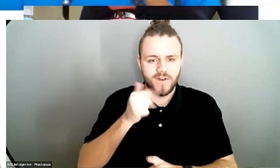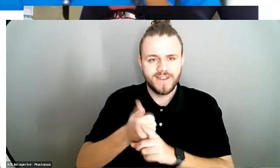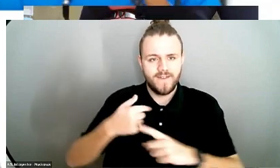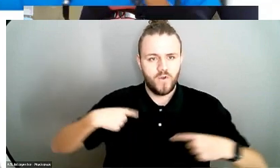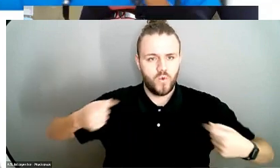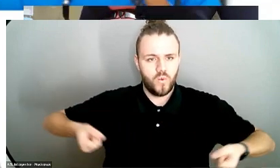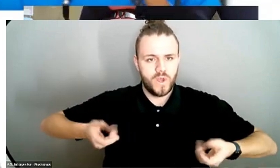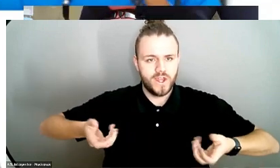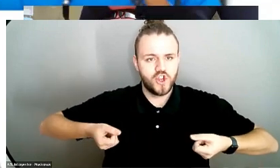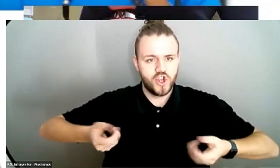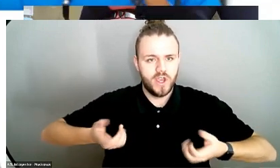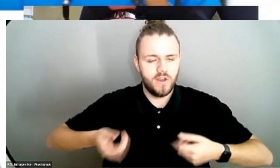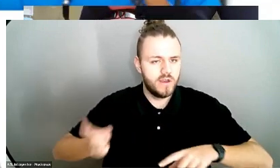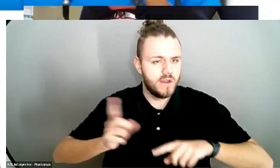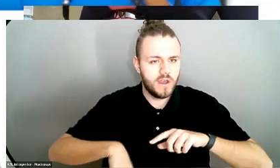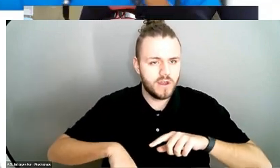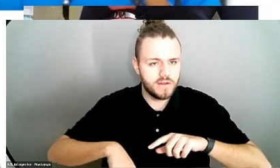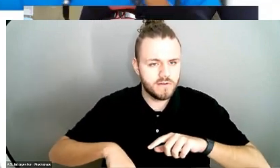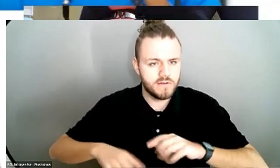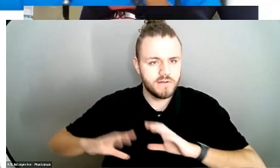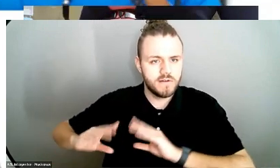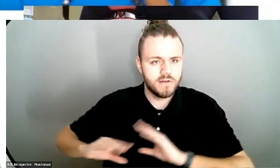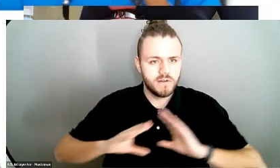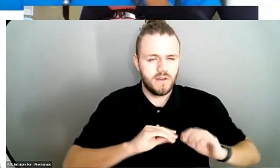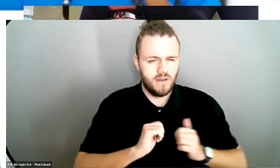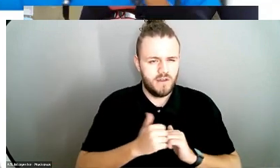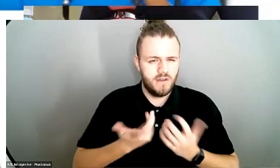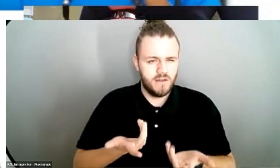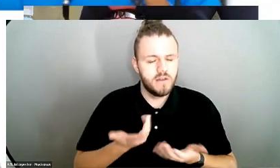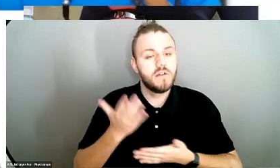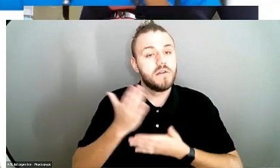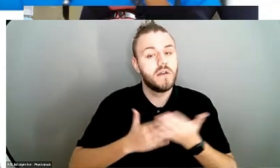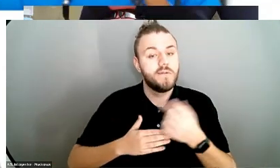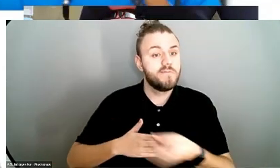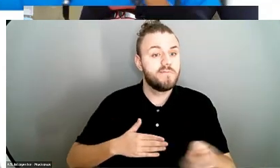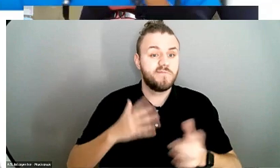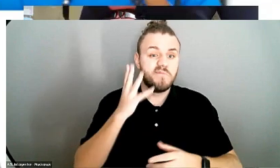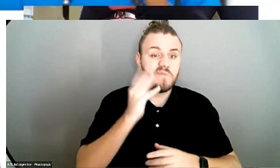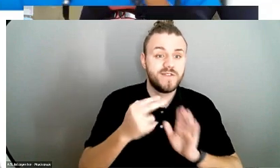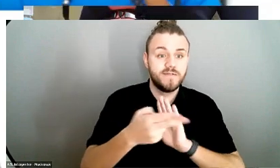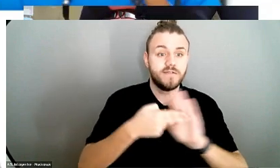Are patients often experience stigma or cultural beliefs that don't